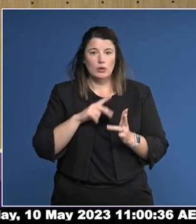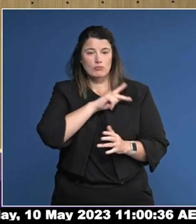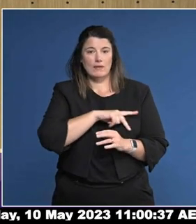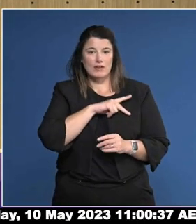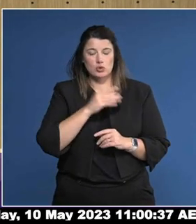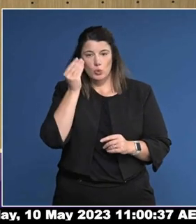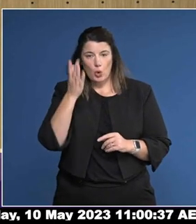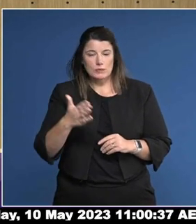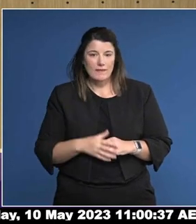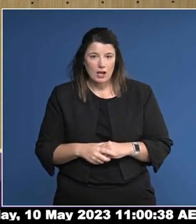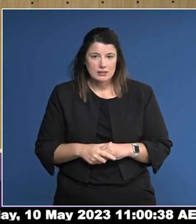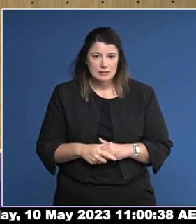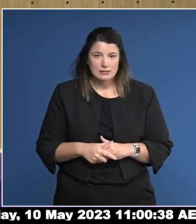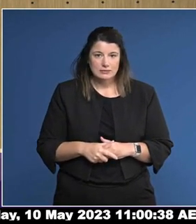Well, it's more than that, isn't it?